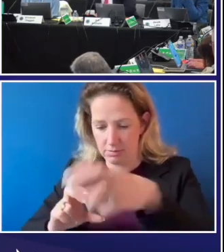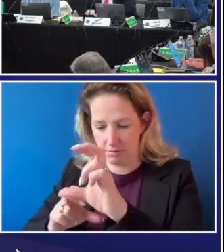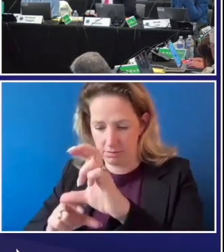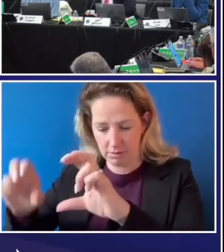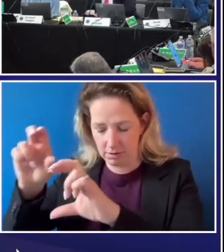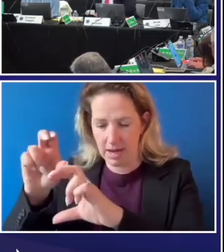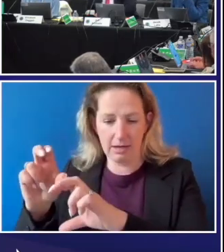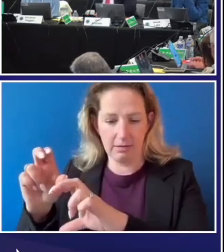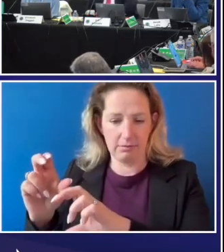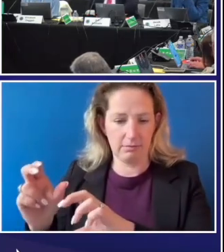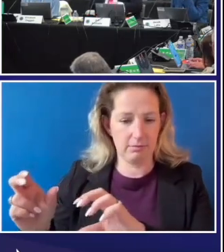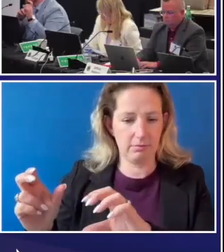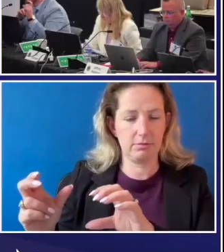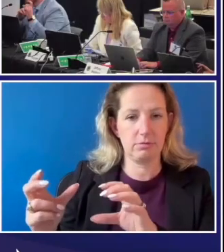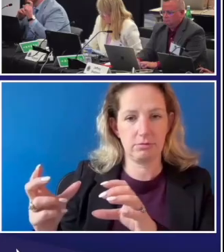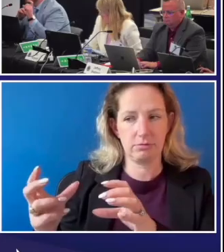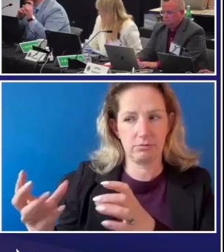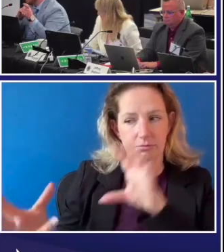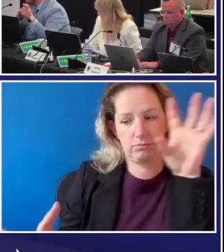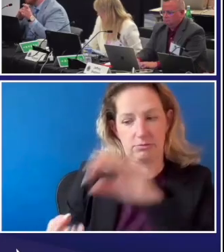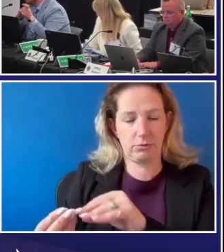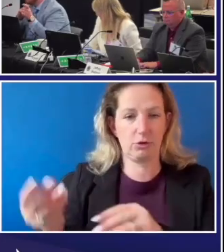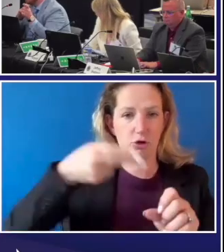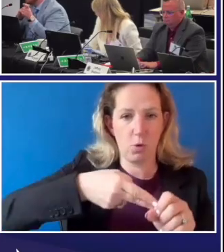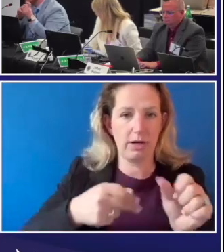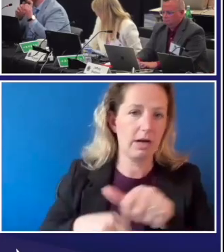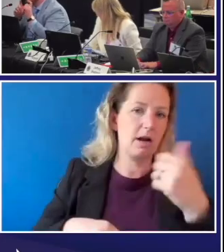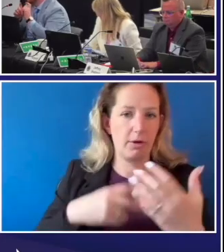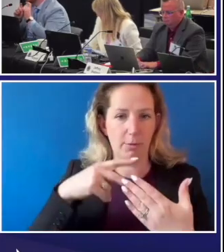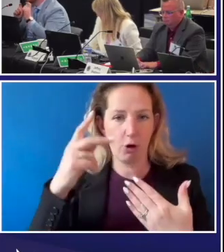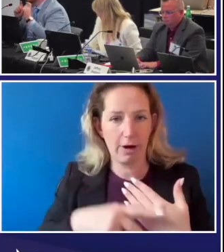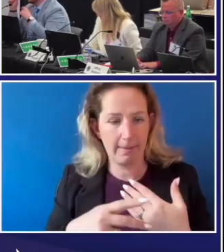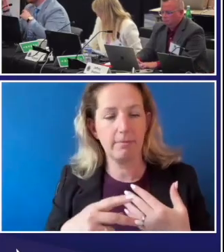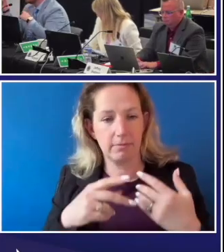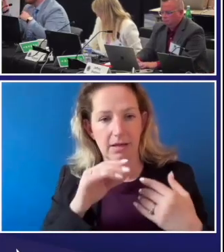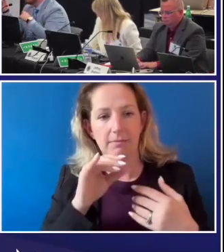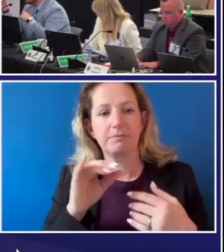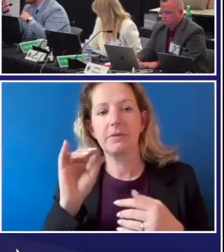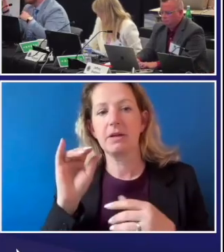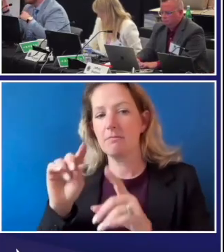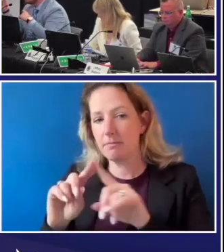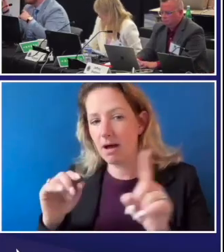But I think there was a provision in there that if it was a clock hour program, you had to be awarded academic credit, which would essentially be an